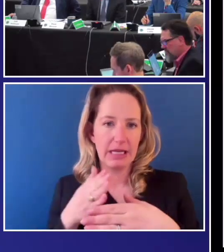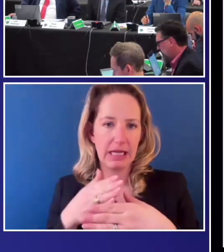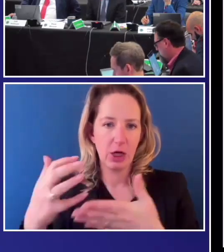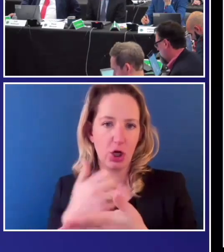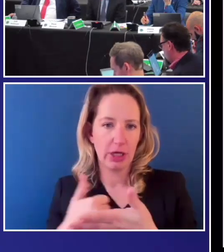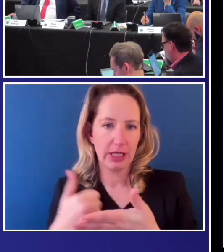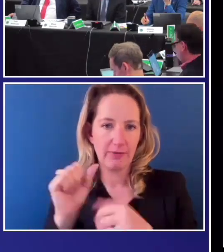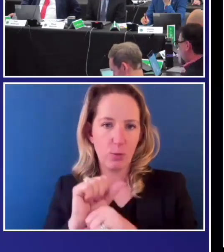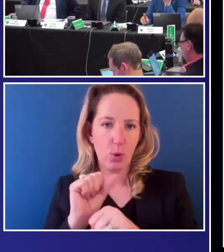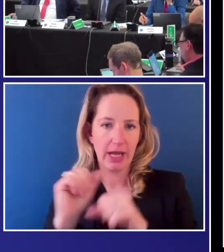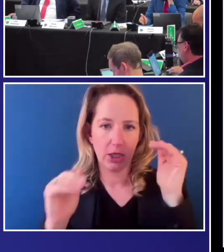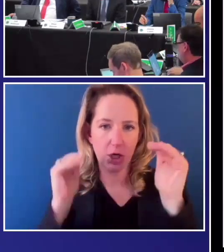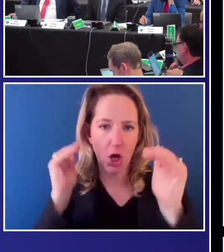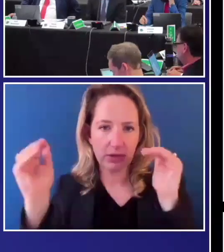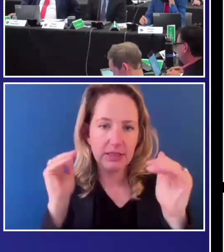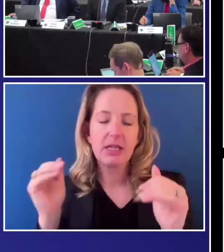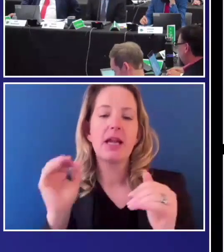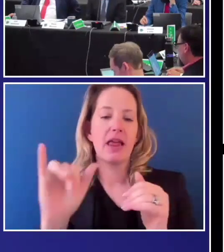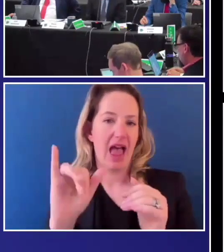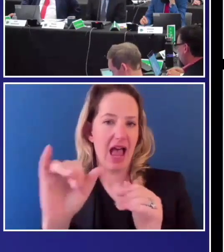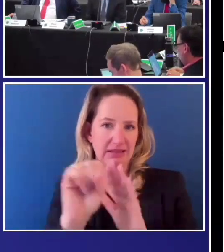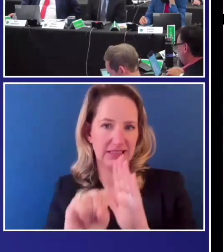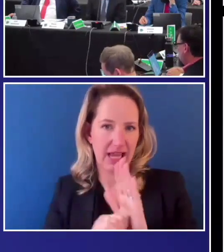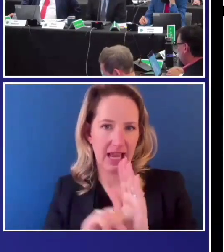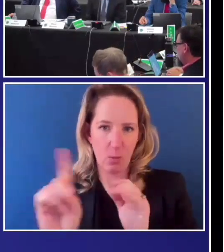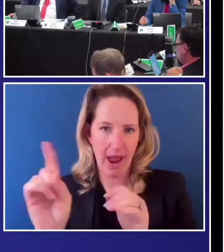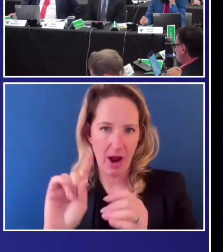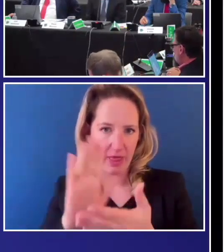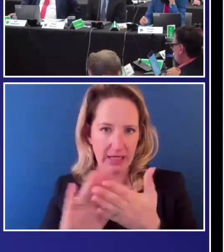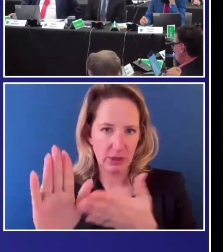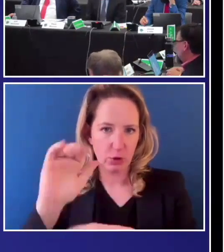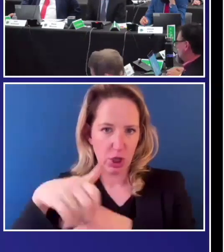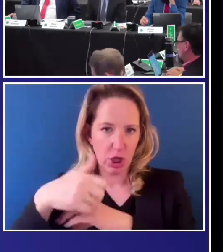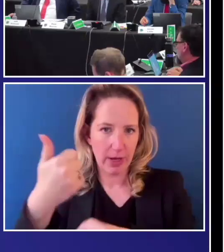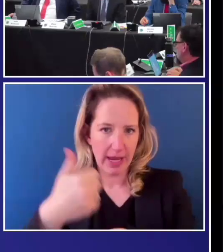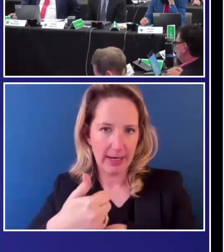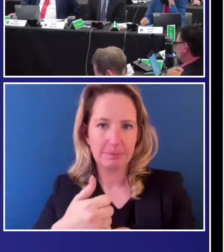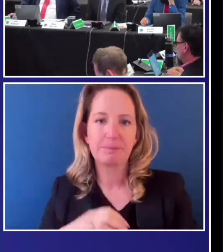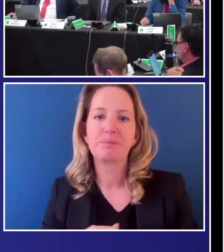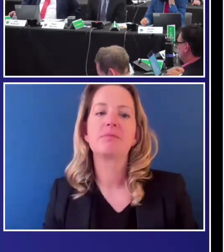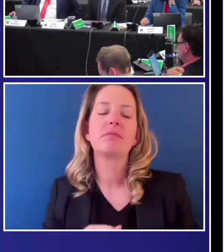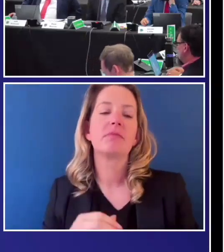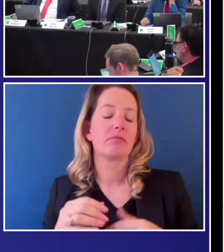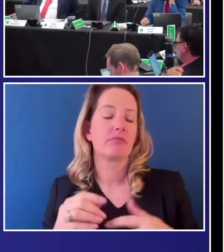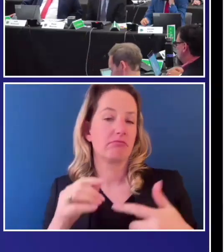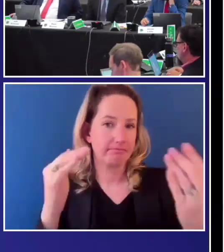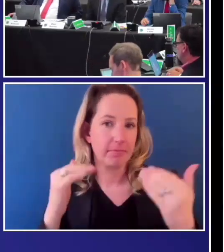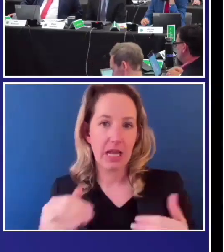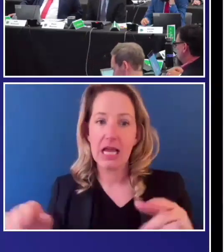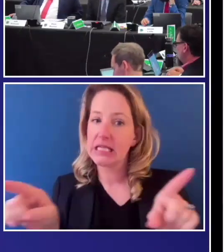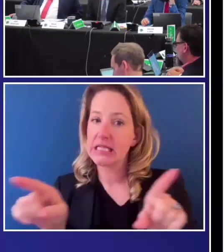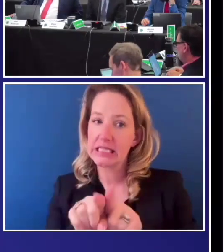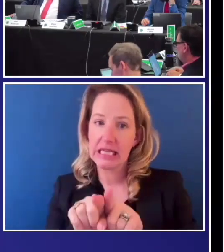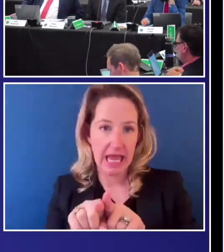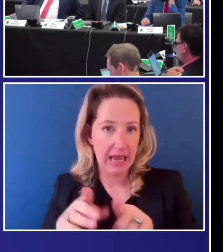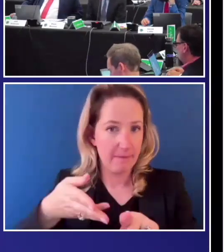A in the state in which the institution is located -- scroll down -- B, in the same field of study as the two-digit CIP code in the state in which